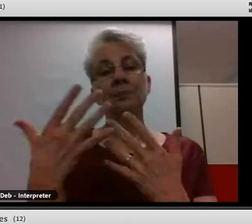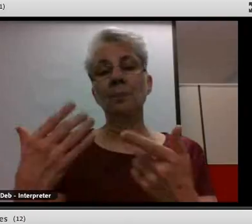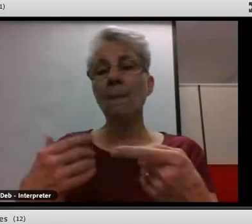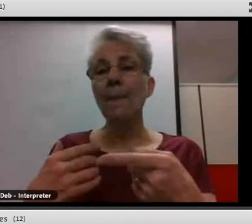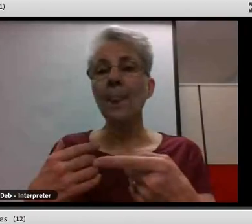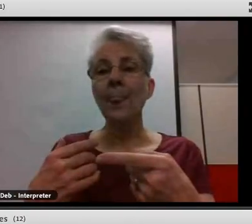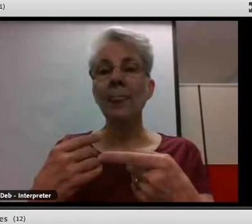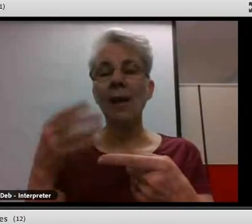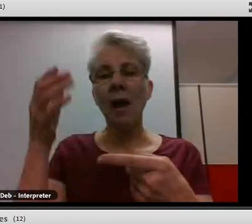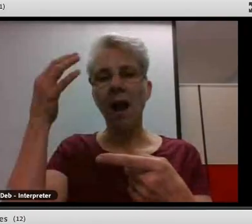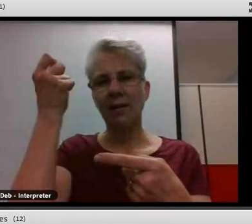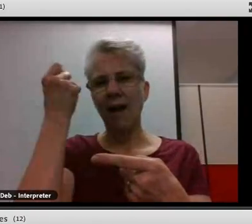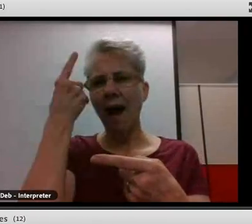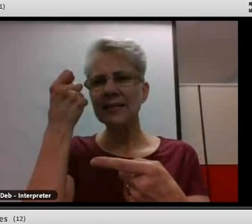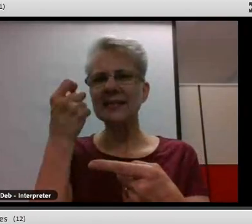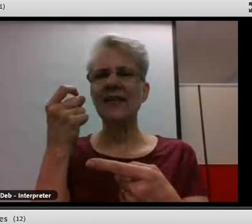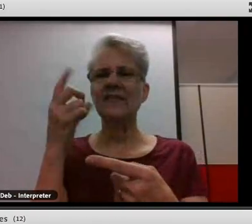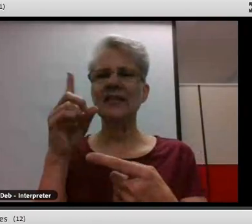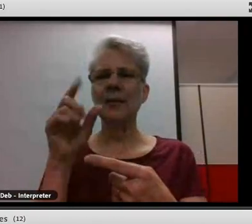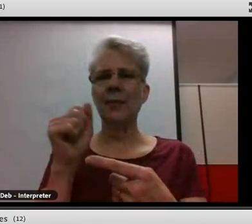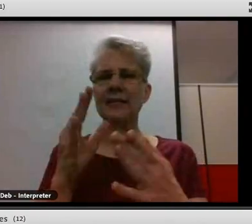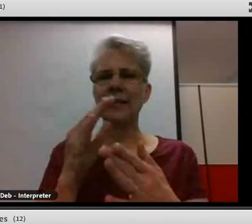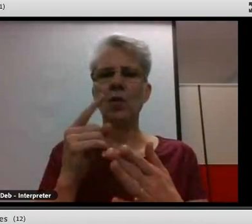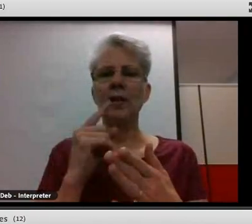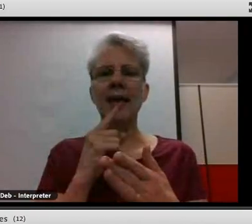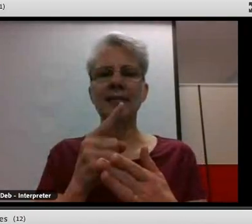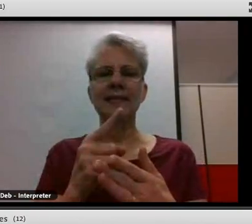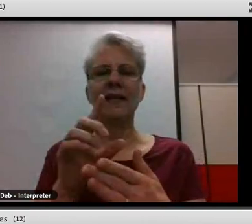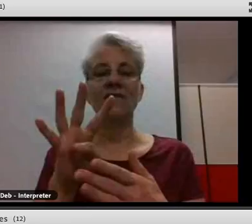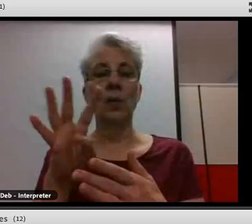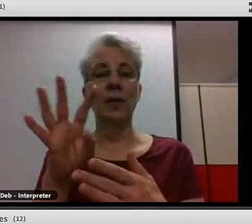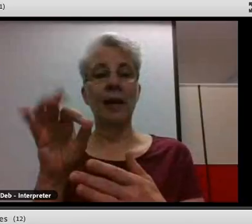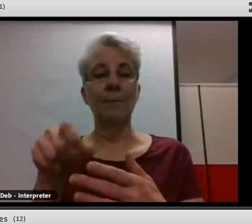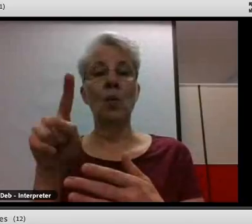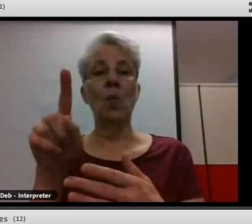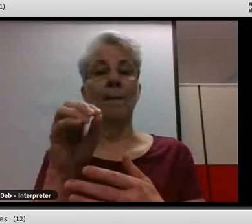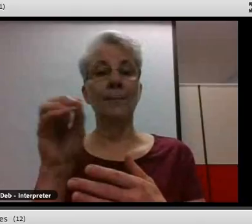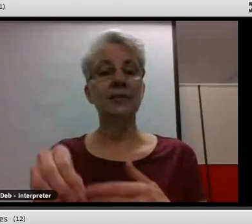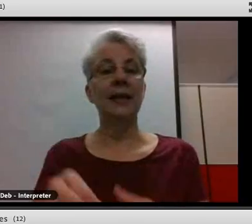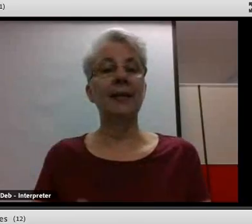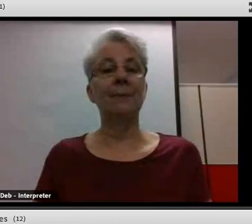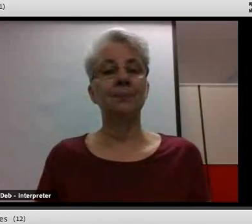I just wanted to ask you to -- Learning disabilities, too, yes, absolutely.